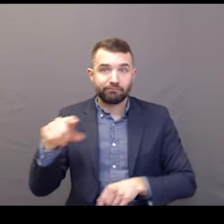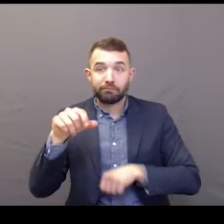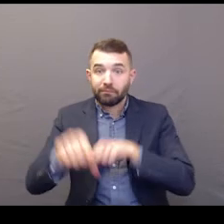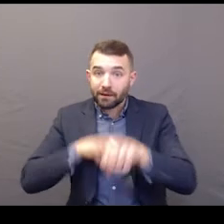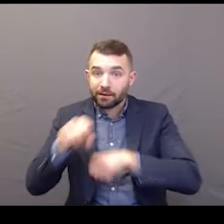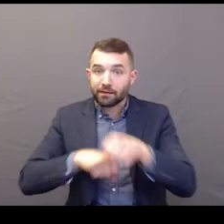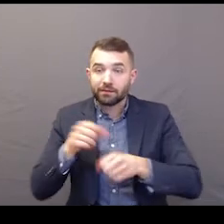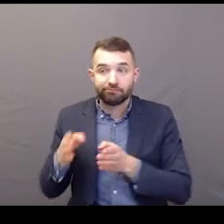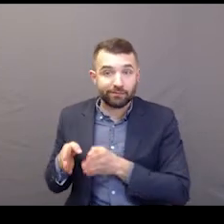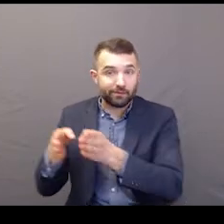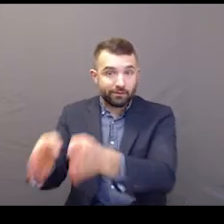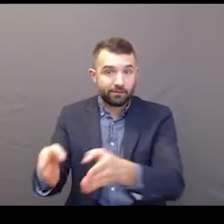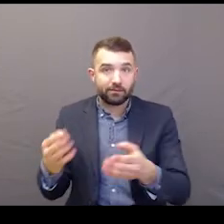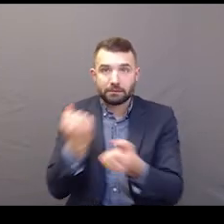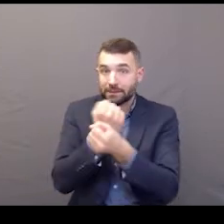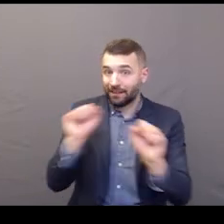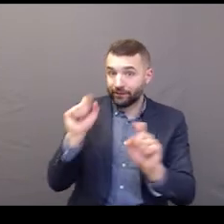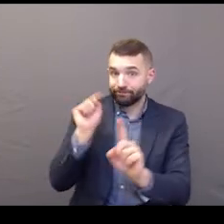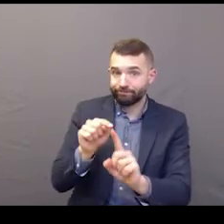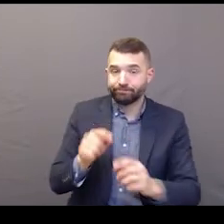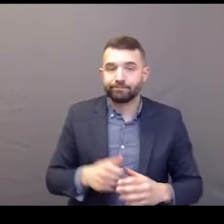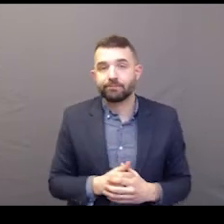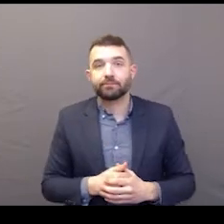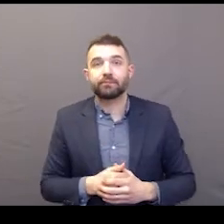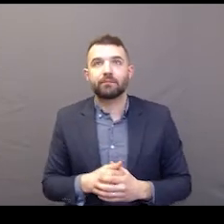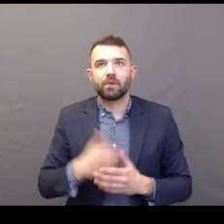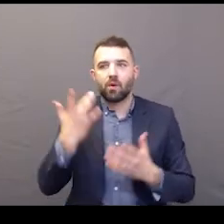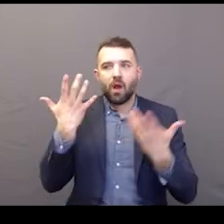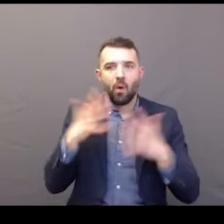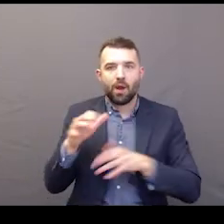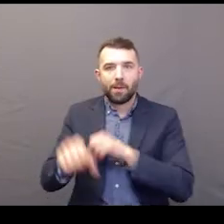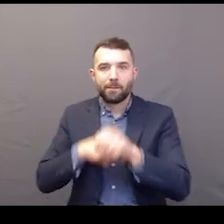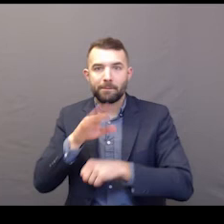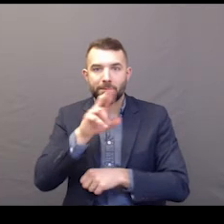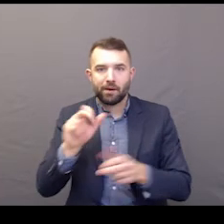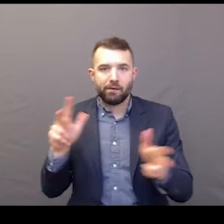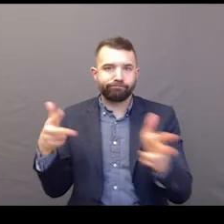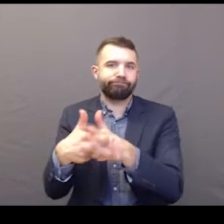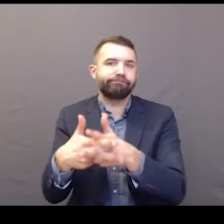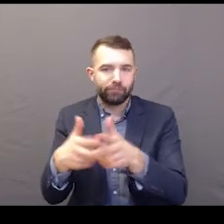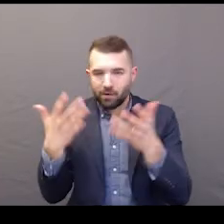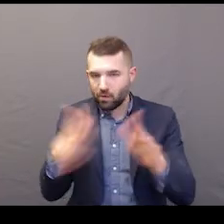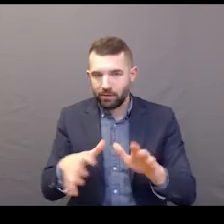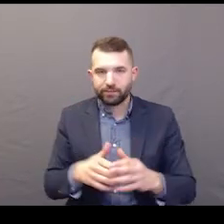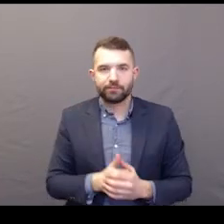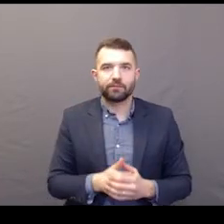Beardslee Boulevard to avoid conflicts between buses and cyclists. In order to make space for these